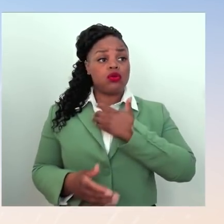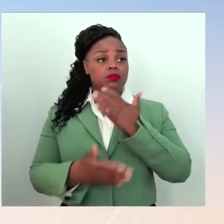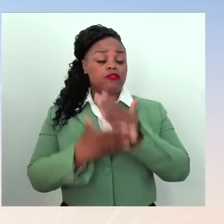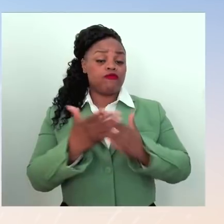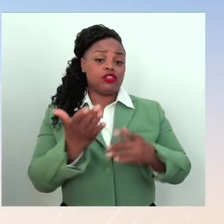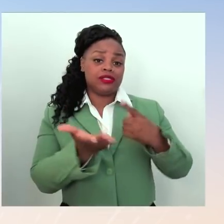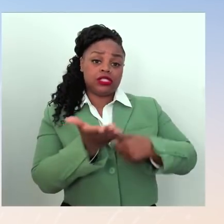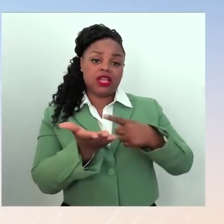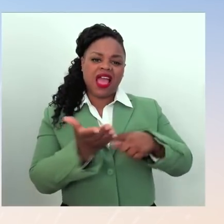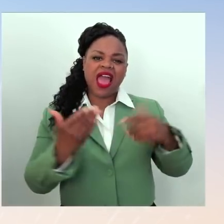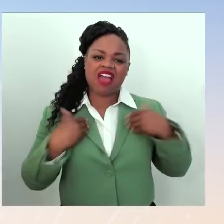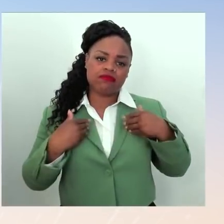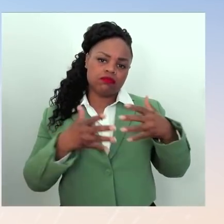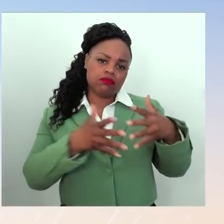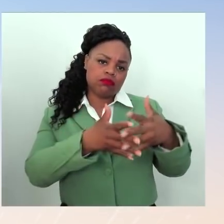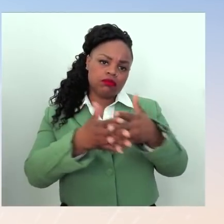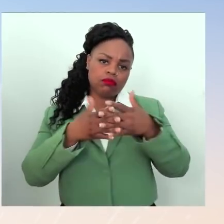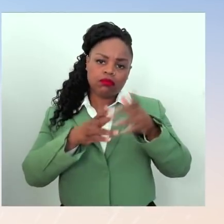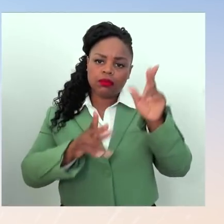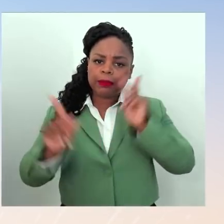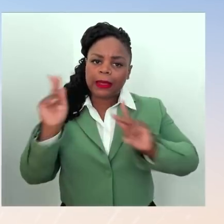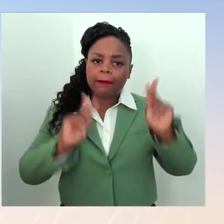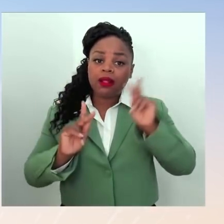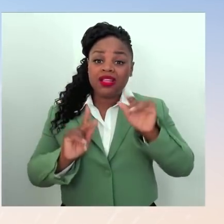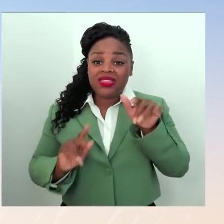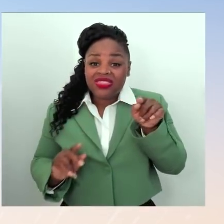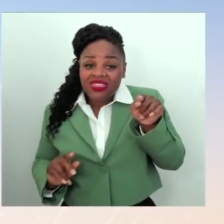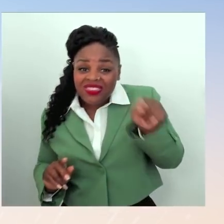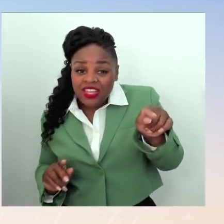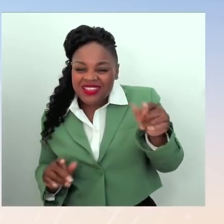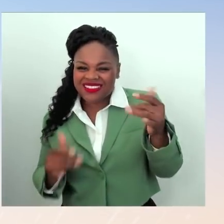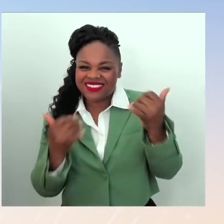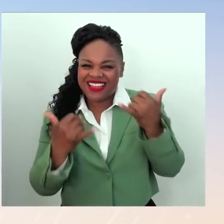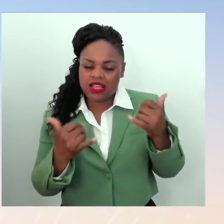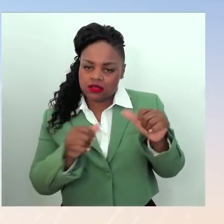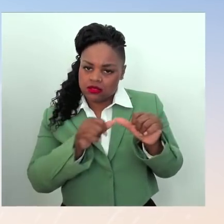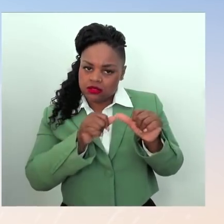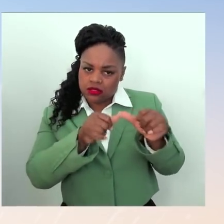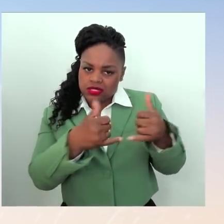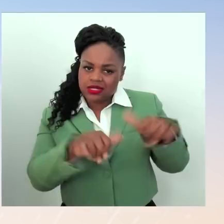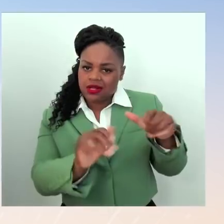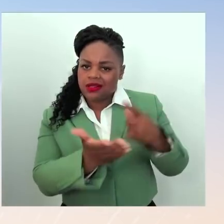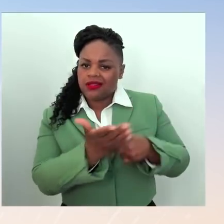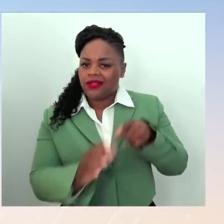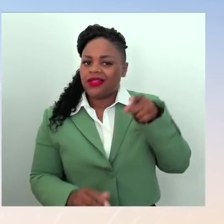still that is part of our engagement with them. So, at this point in time, I don't have anything to predict. It's ongoing.